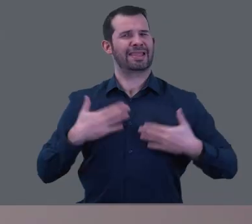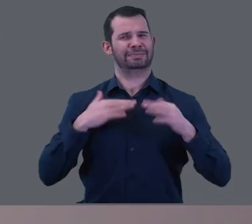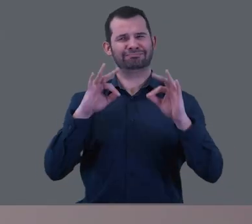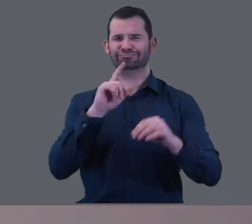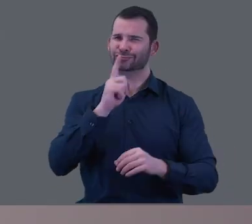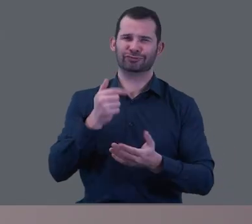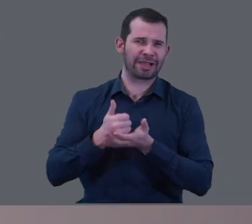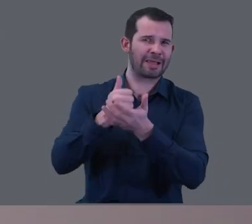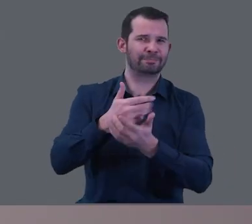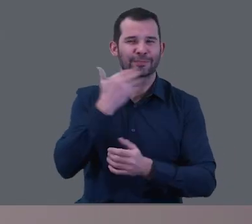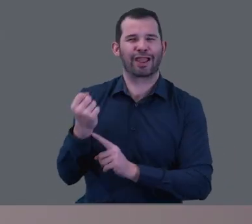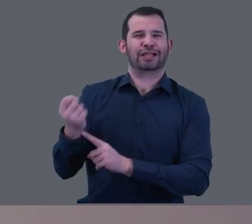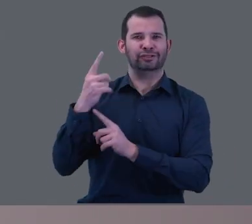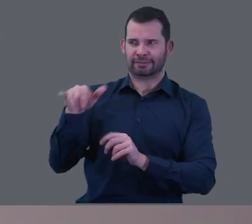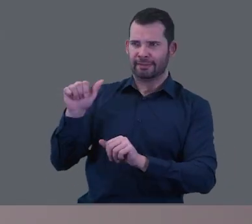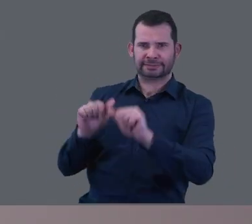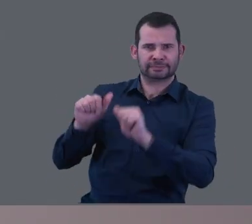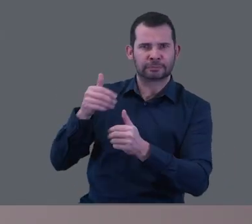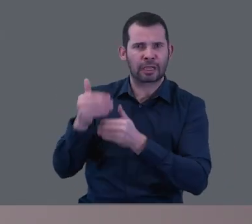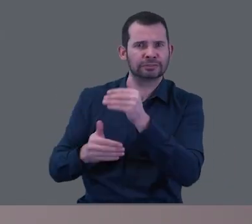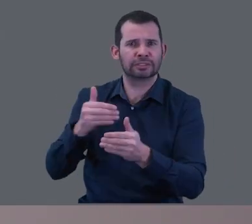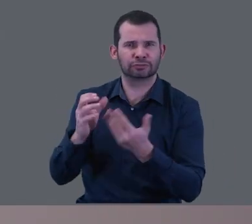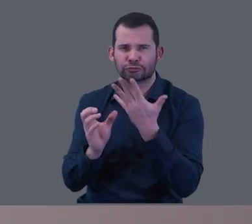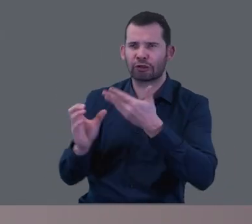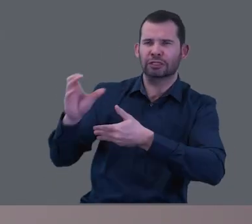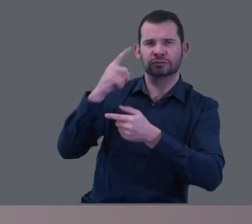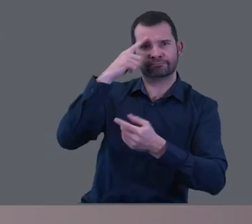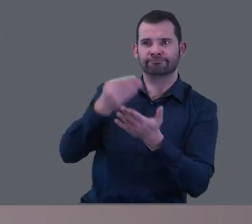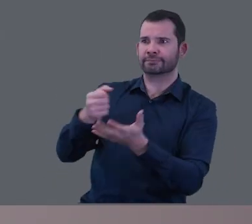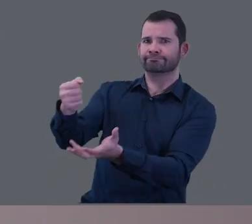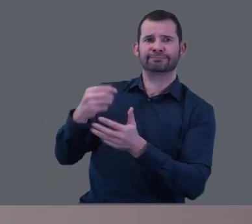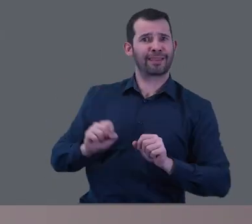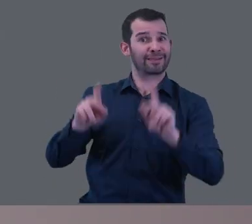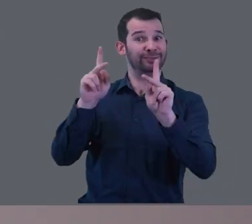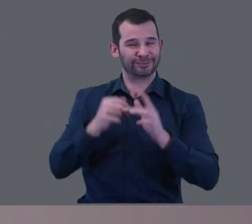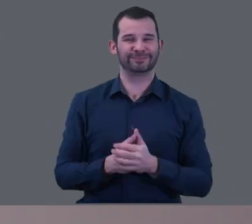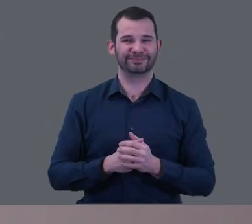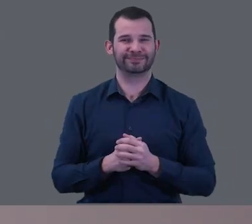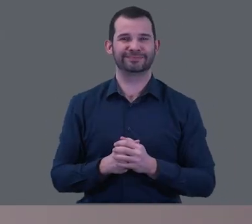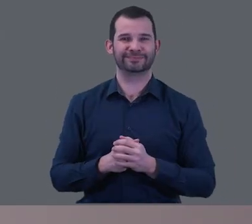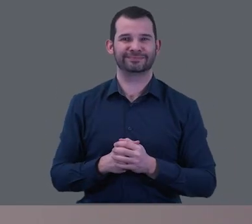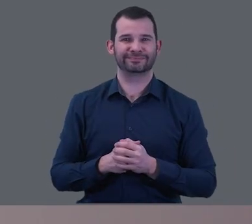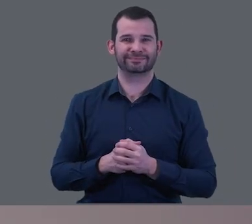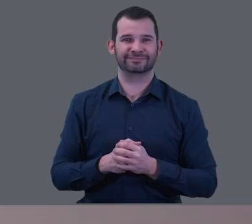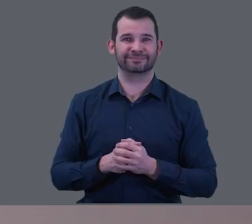We’re happy to help you better understand the assessment process and criteria for this funding opportunity.